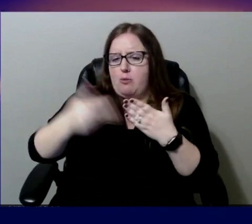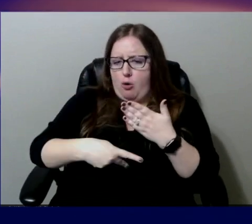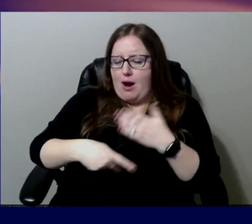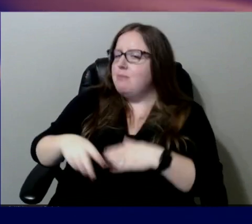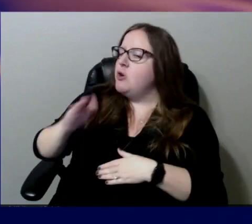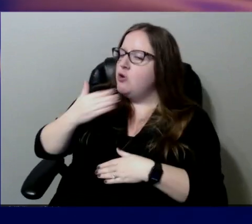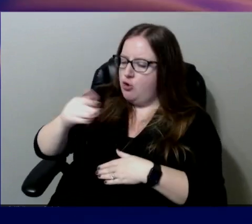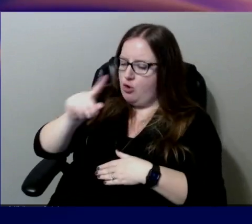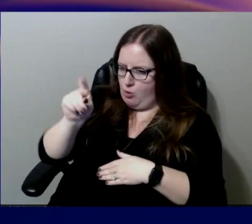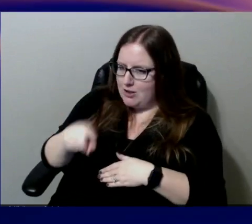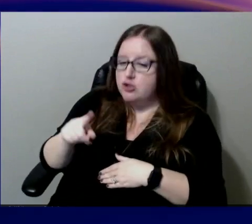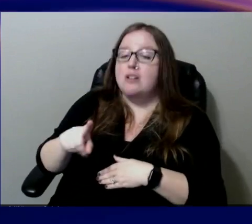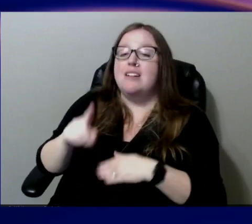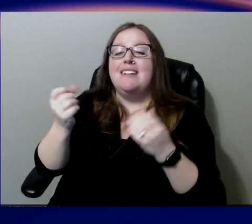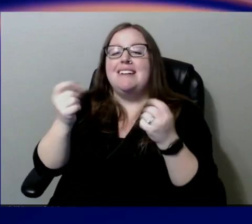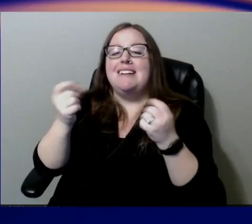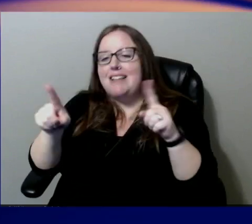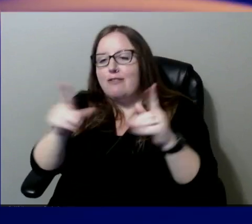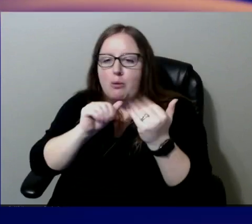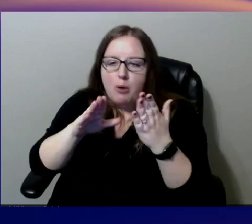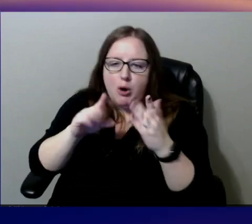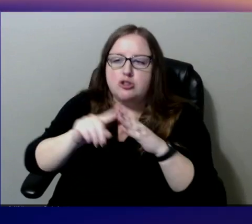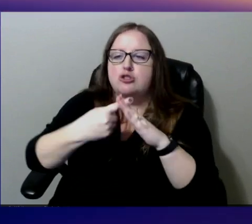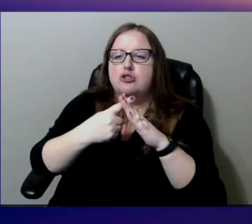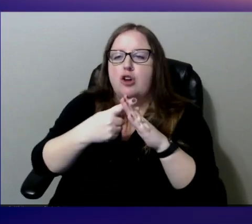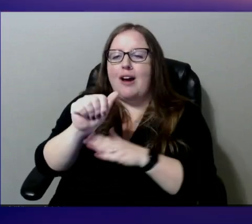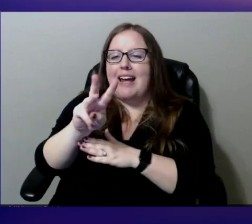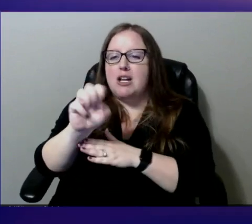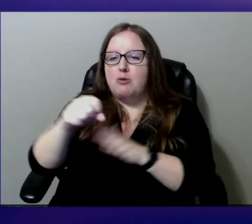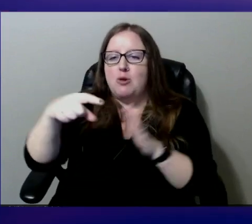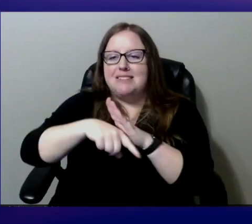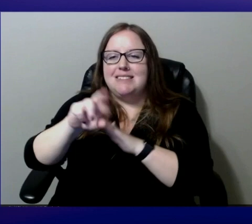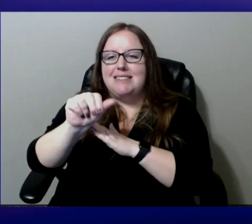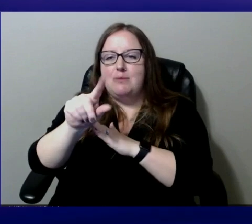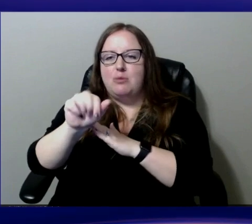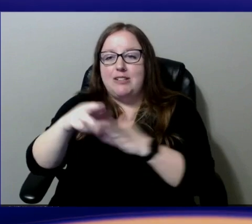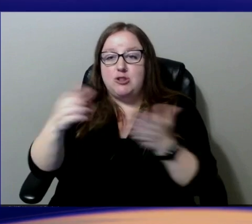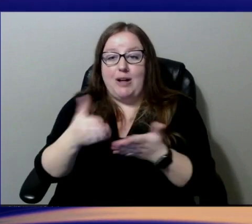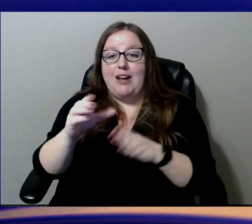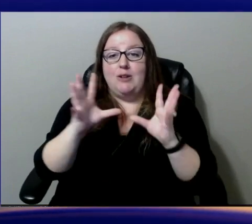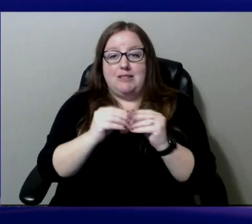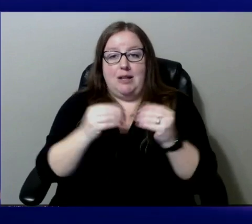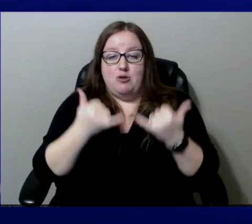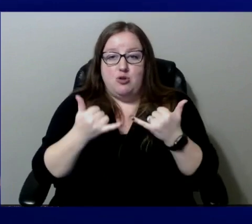that you can get started with AWS DeepRacer right here at the Summit today. The first is by attending one of our two workshops.